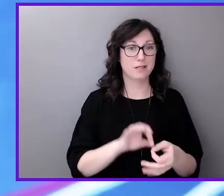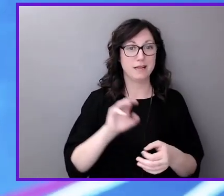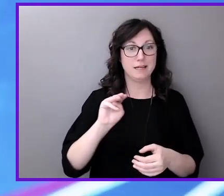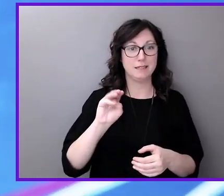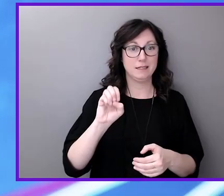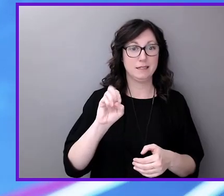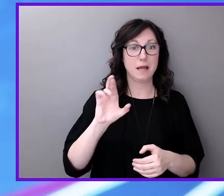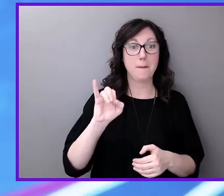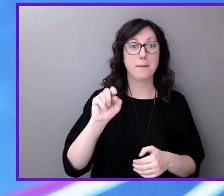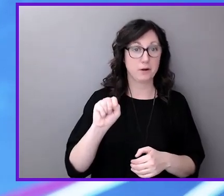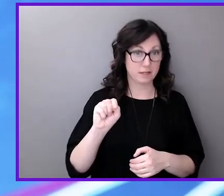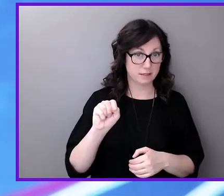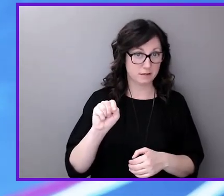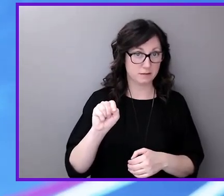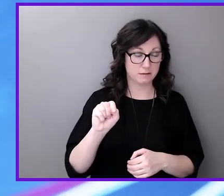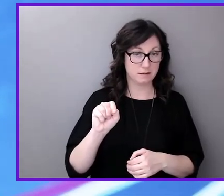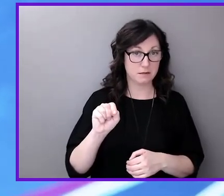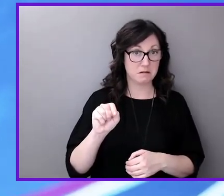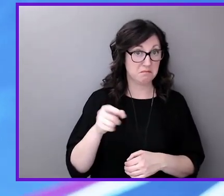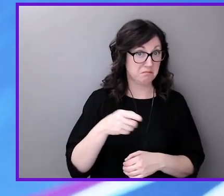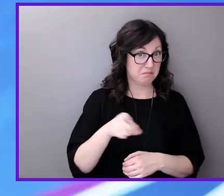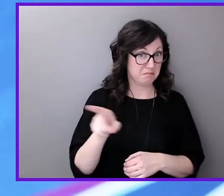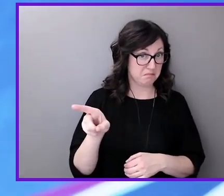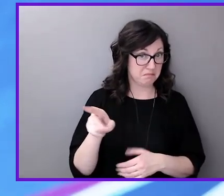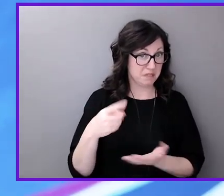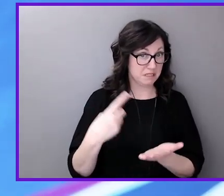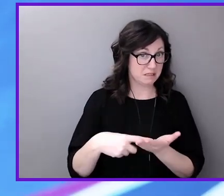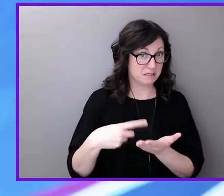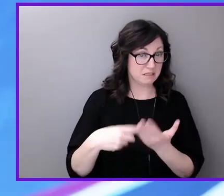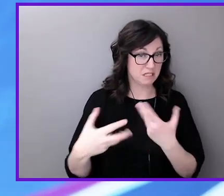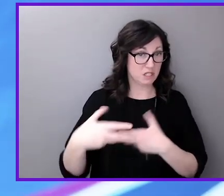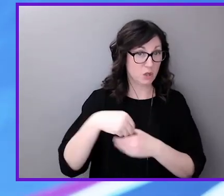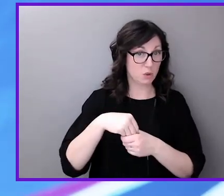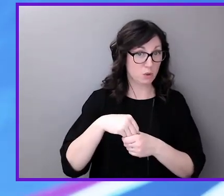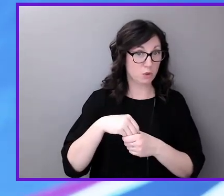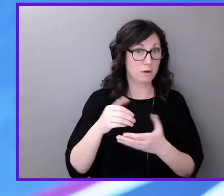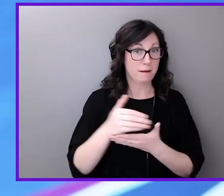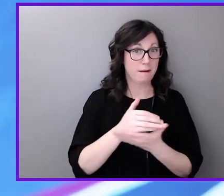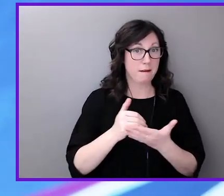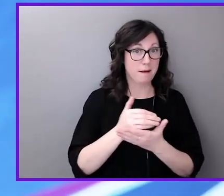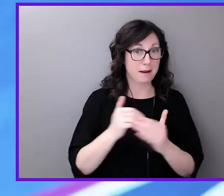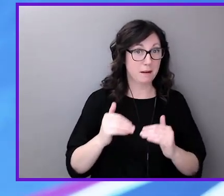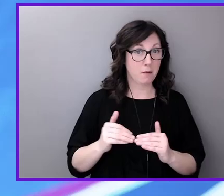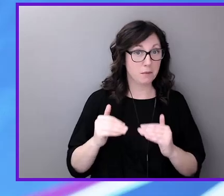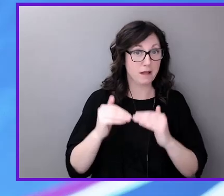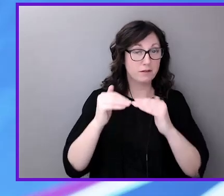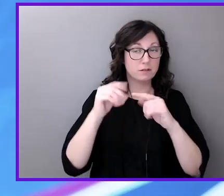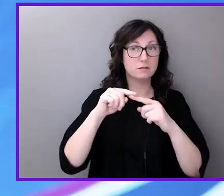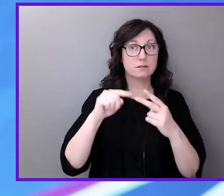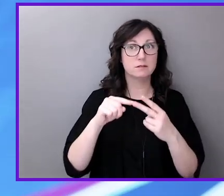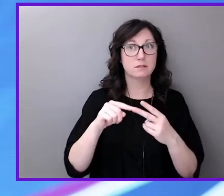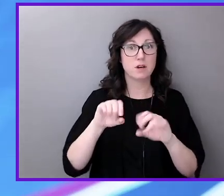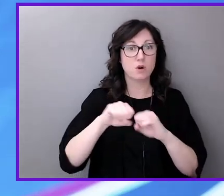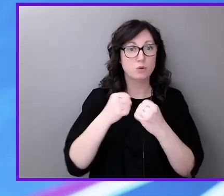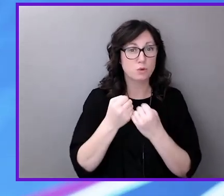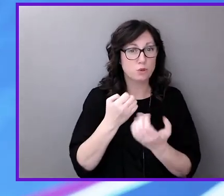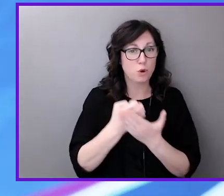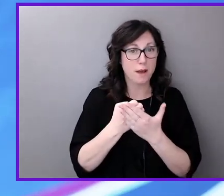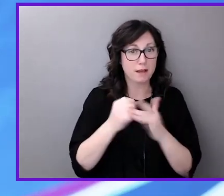have there ever been discussions of including income levels or economic diversity as an element in granting policy?